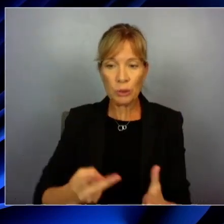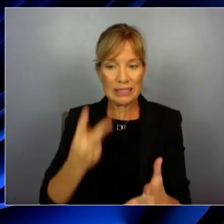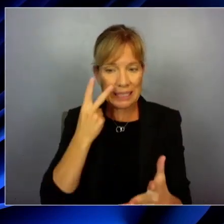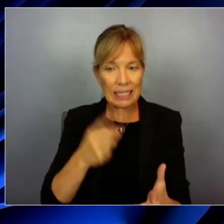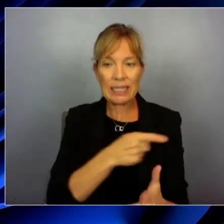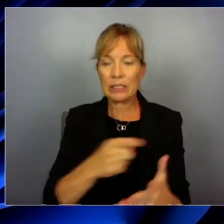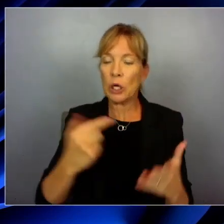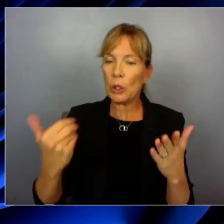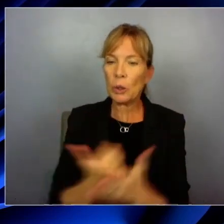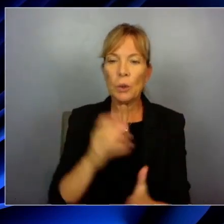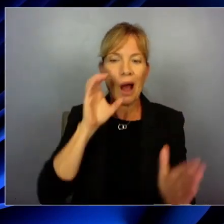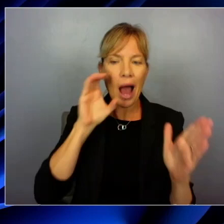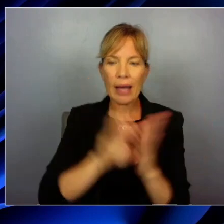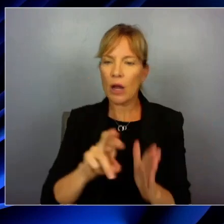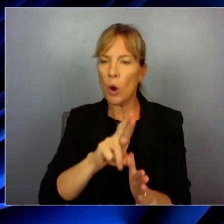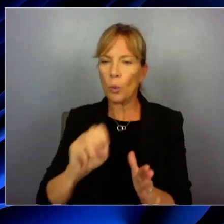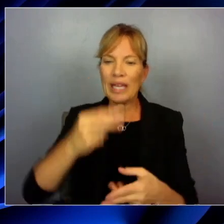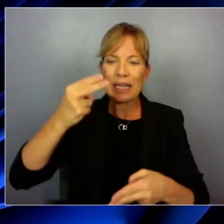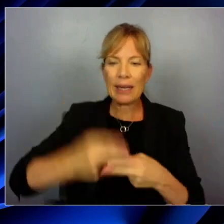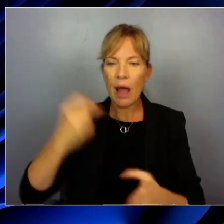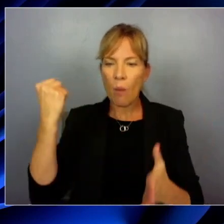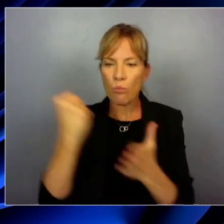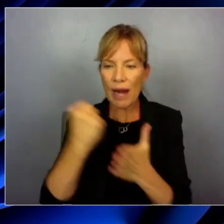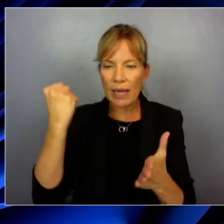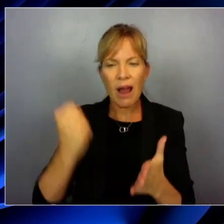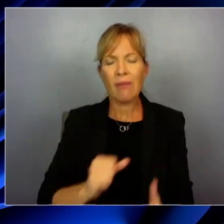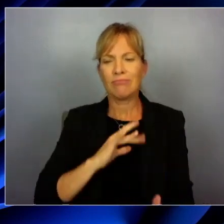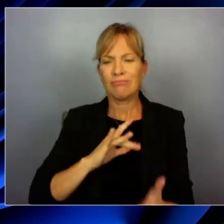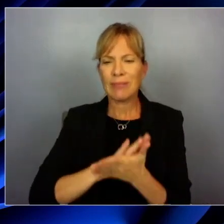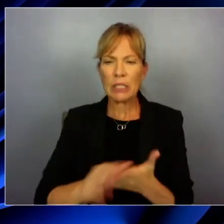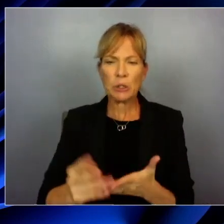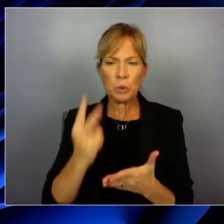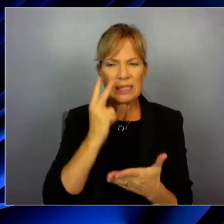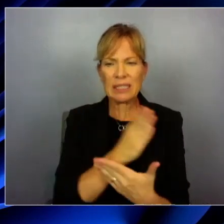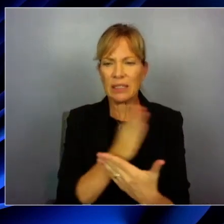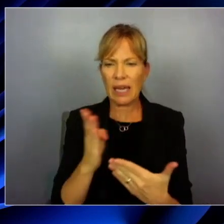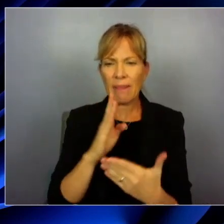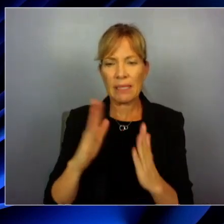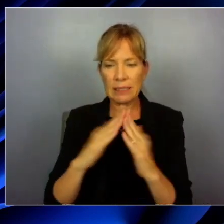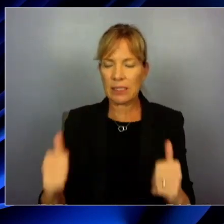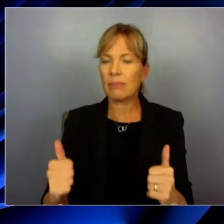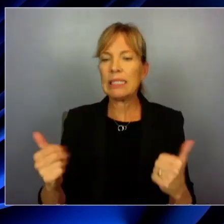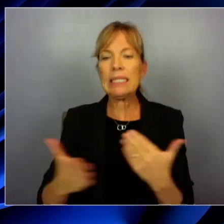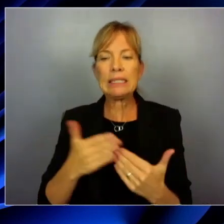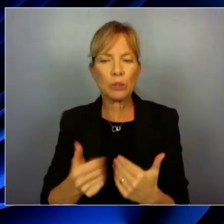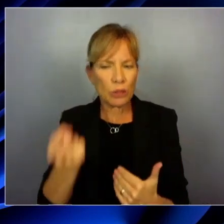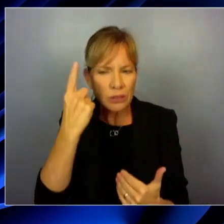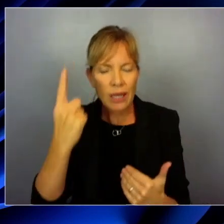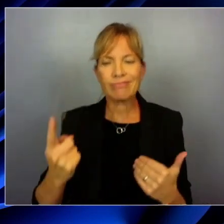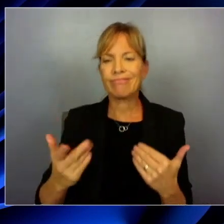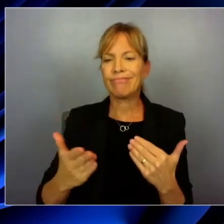It's just so nice to see this across the system much easier to understand, much more discoverable for customers